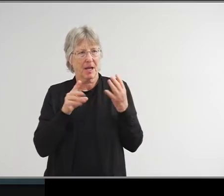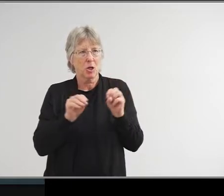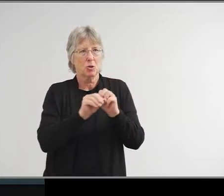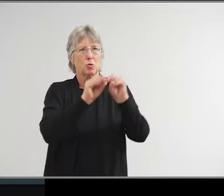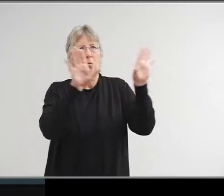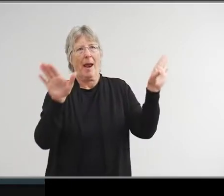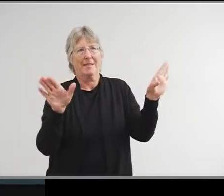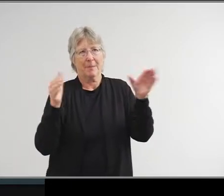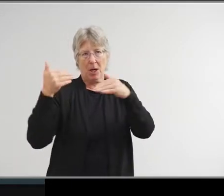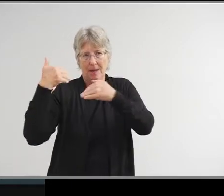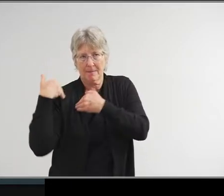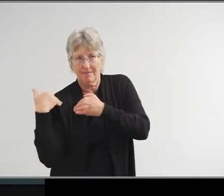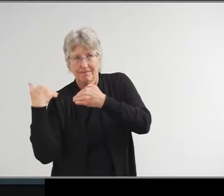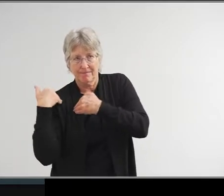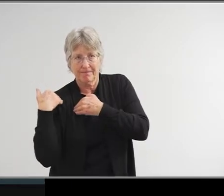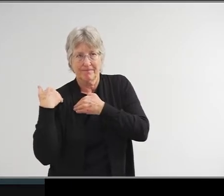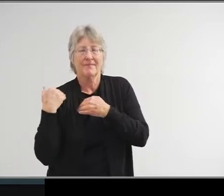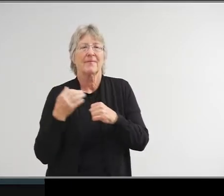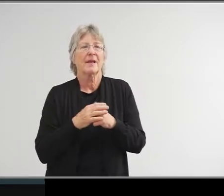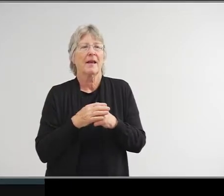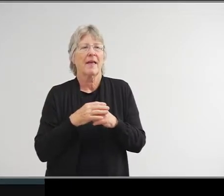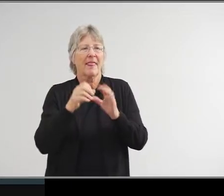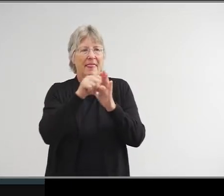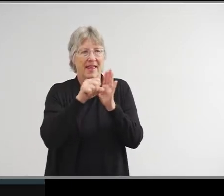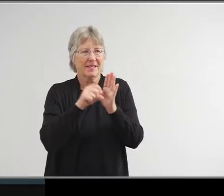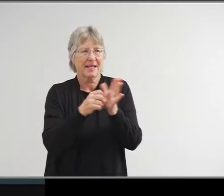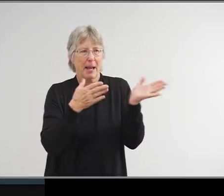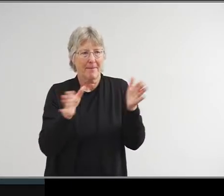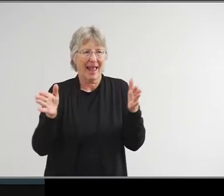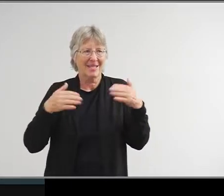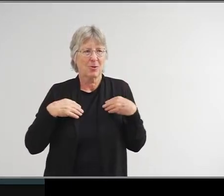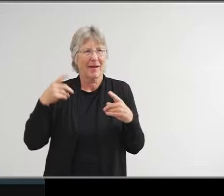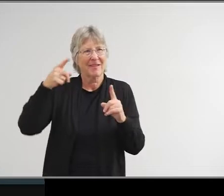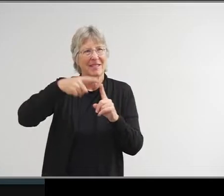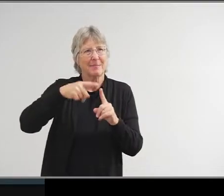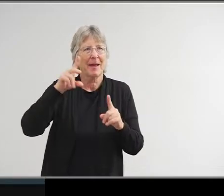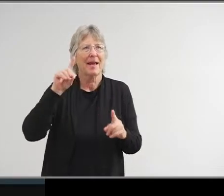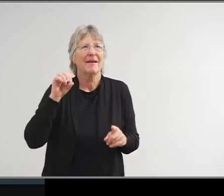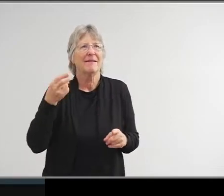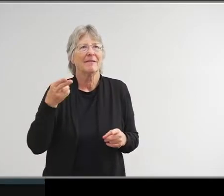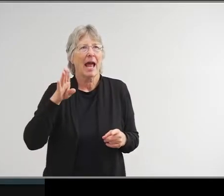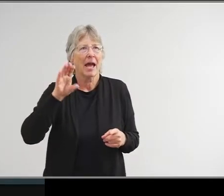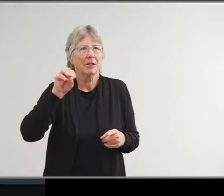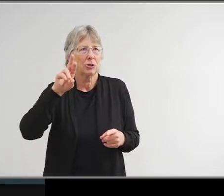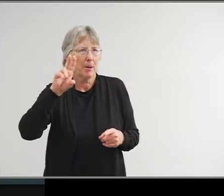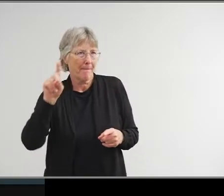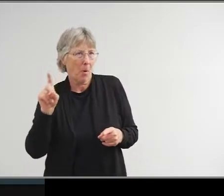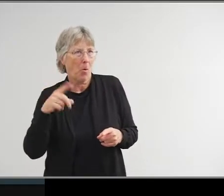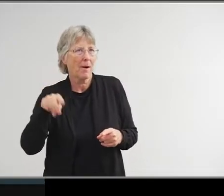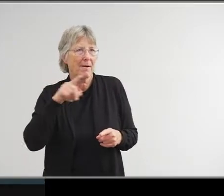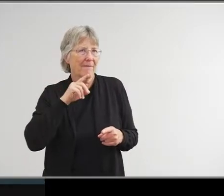that the state plans to have a dashboard that they use for the public to access additional information